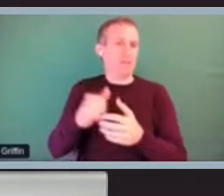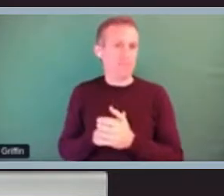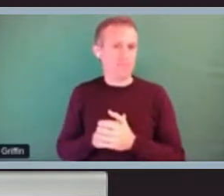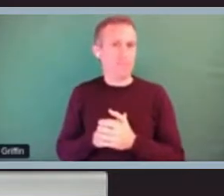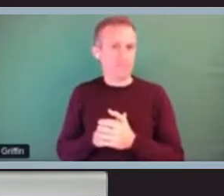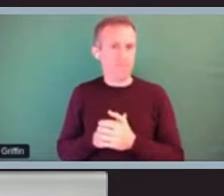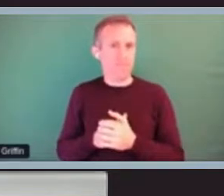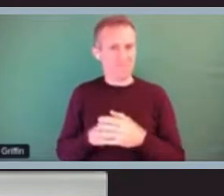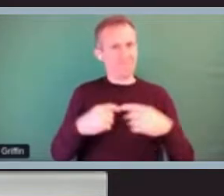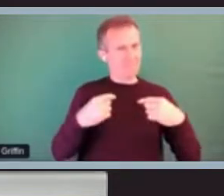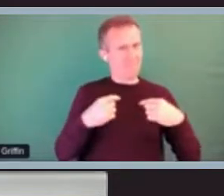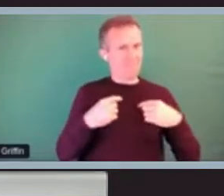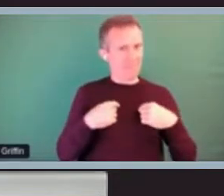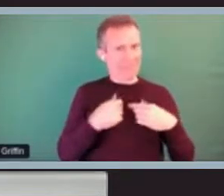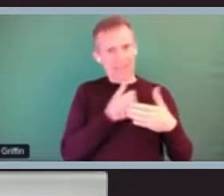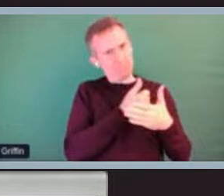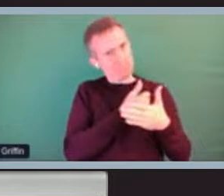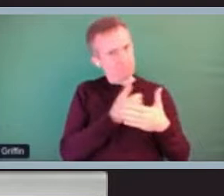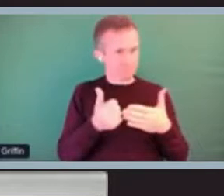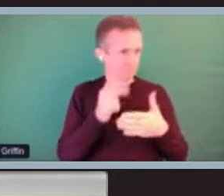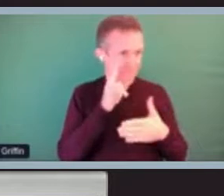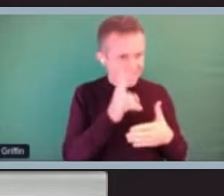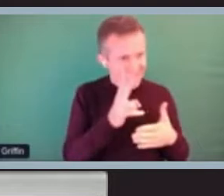looking up the contrast ratios of colours from our brand.